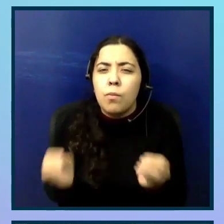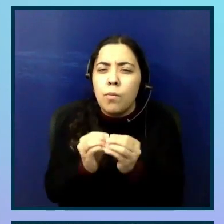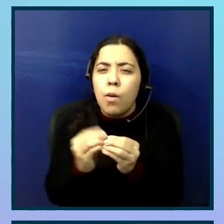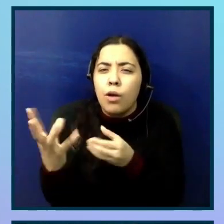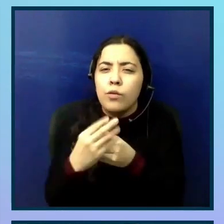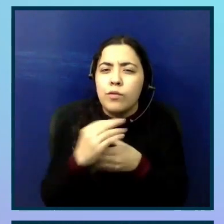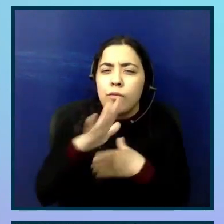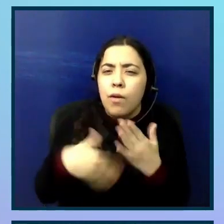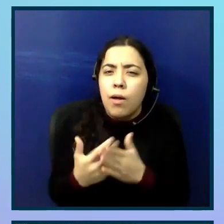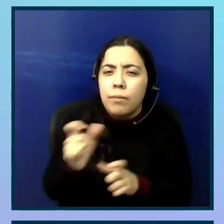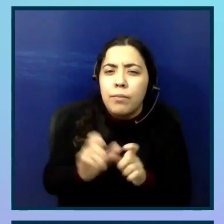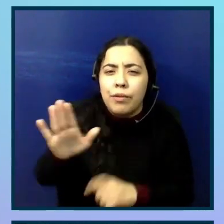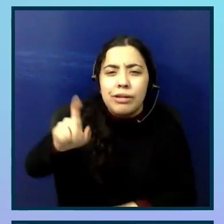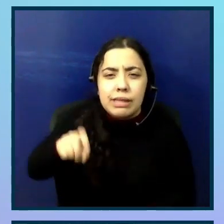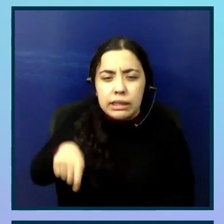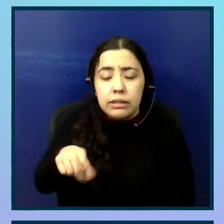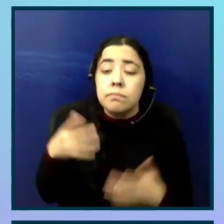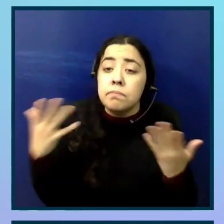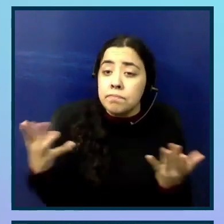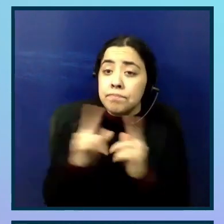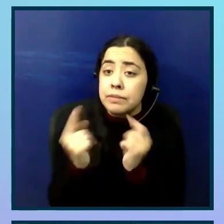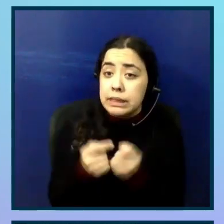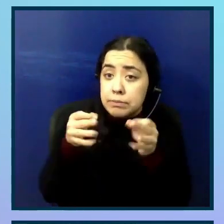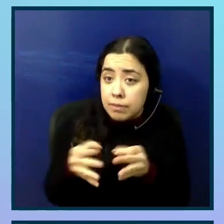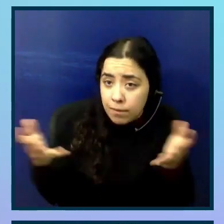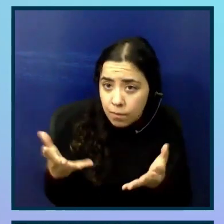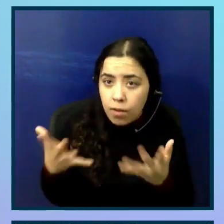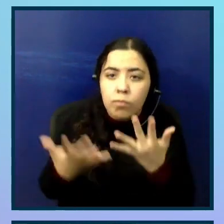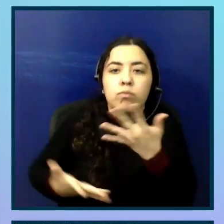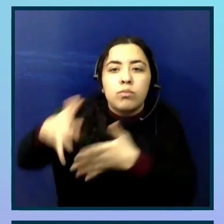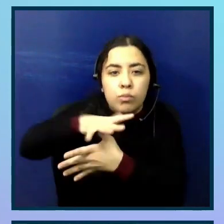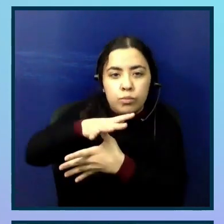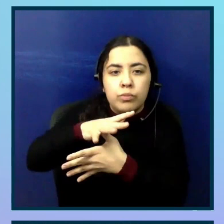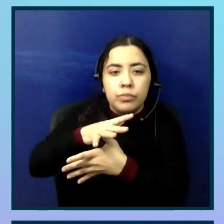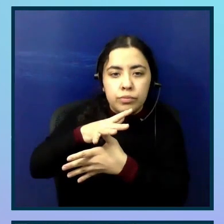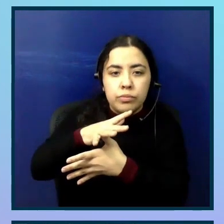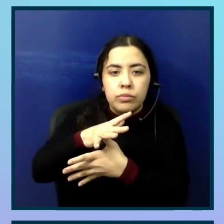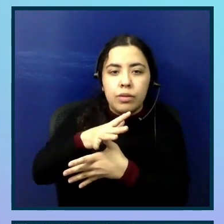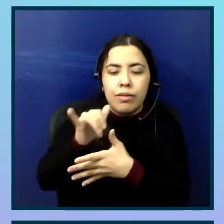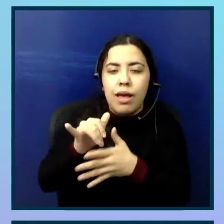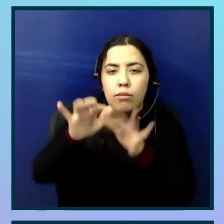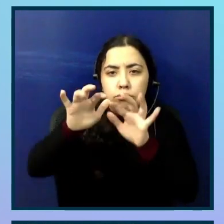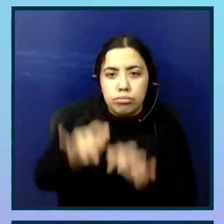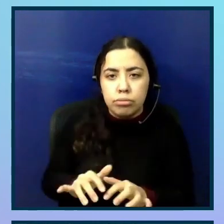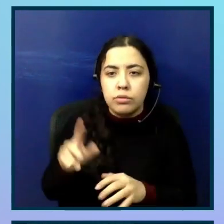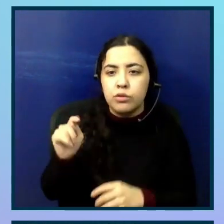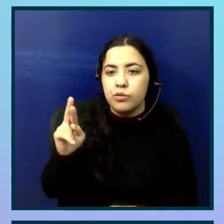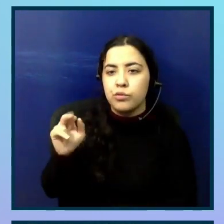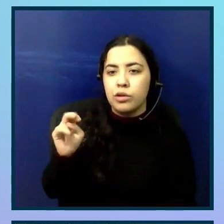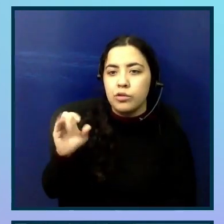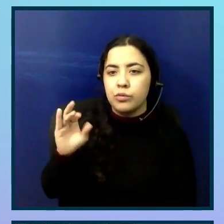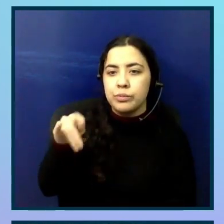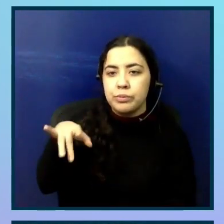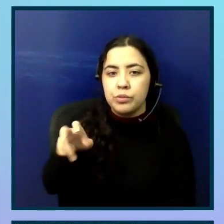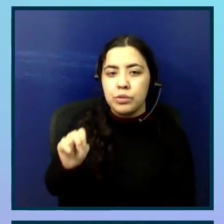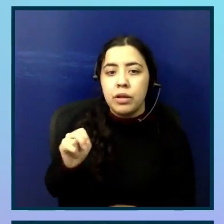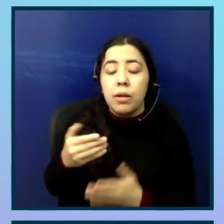So the team decided they also wanted to prioritize getting transcriptions, working for the feature before launch.